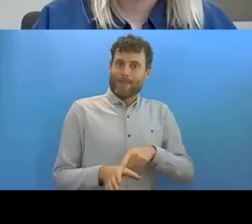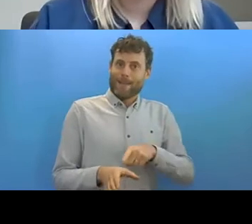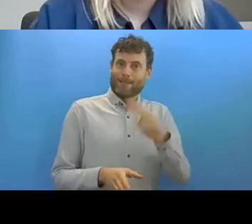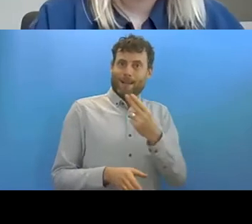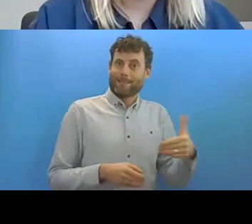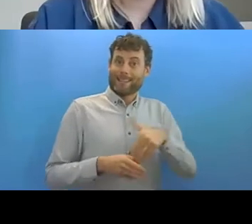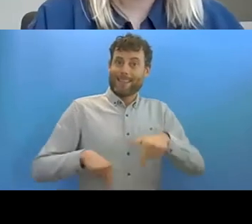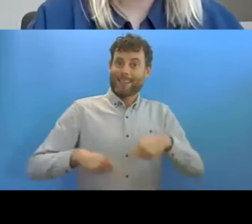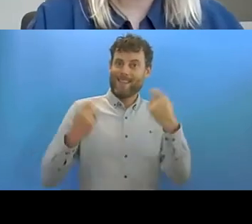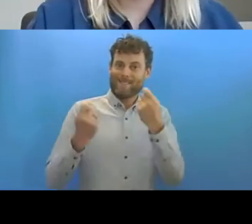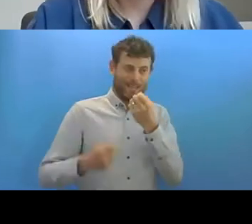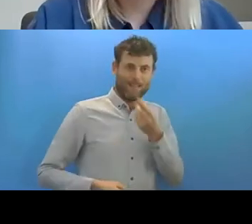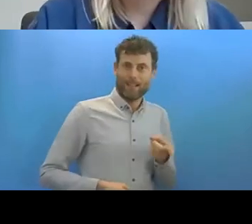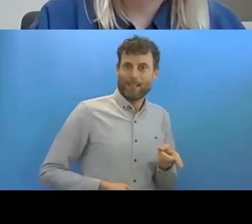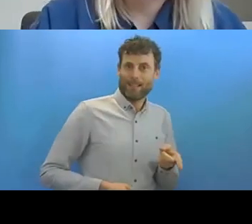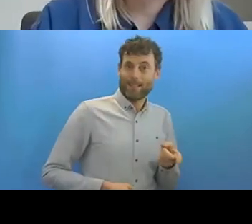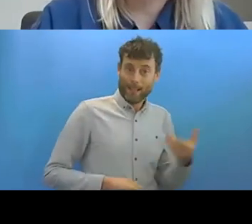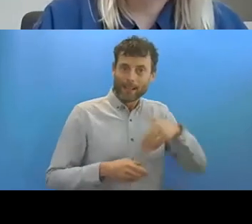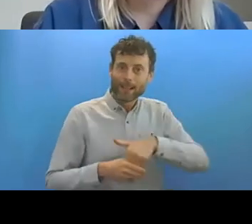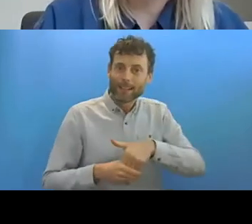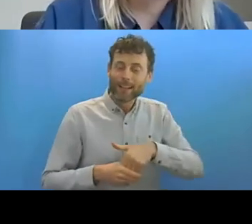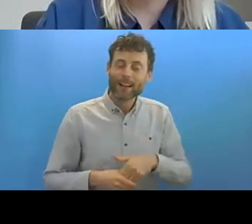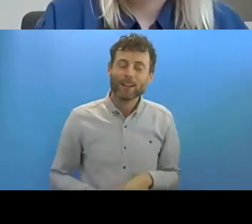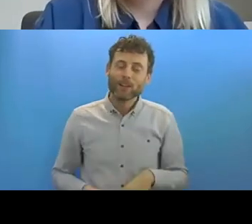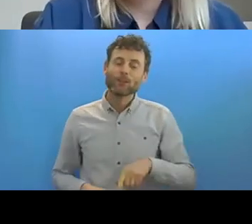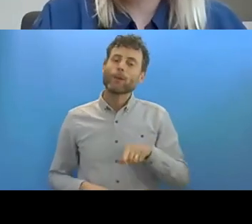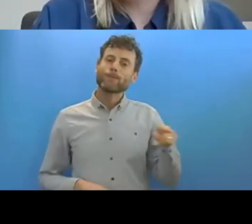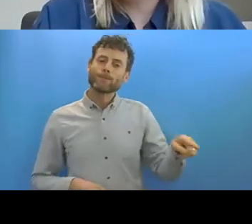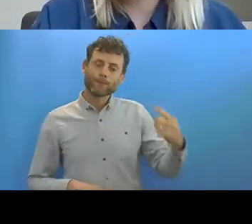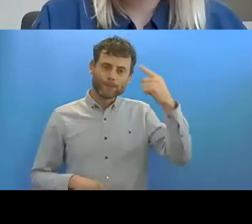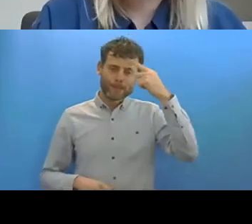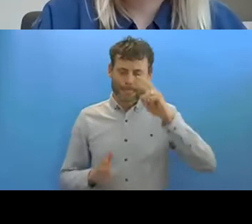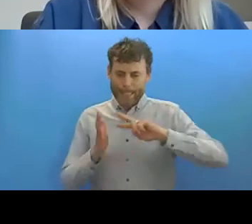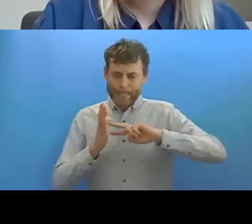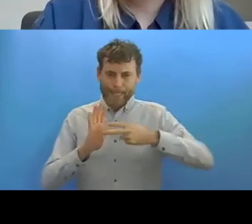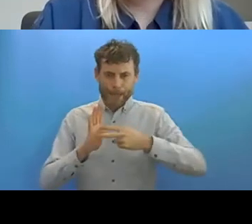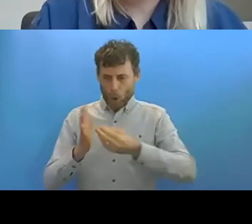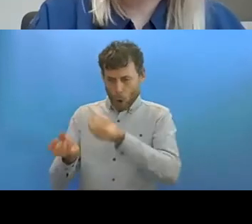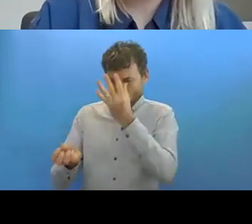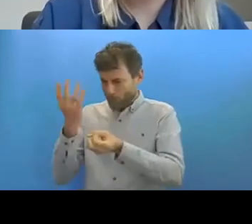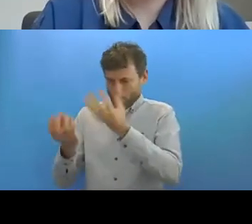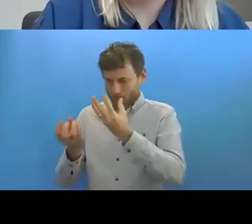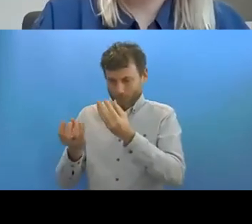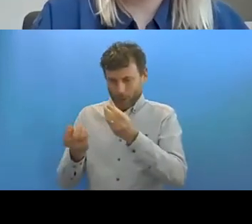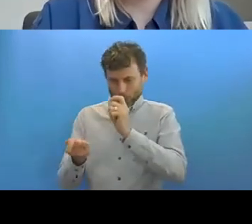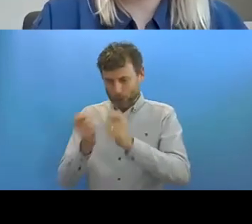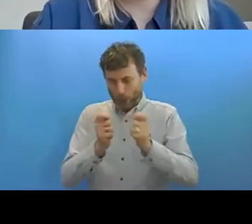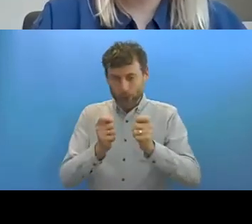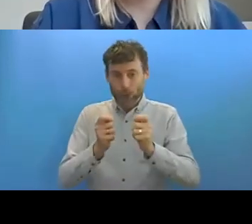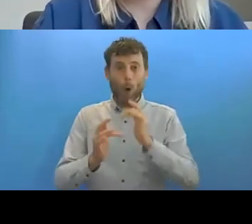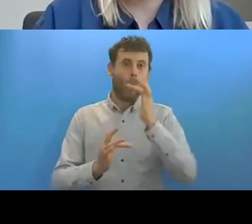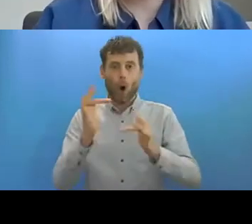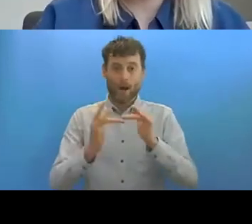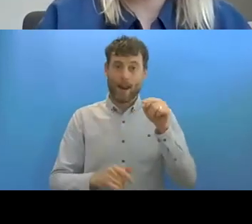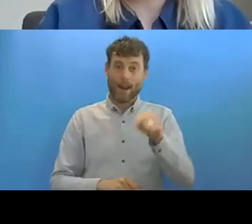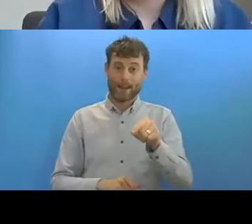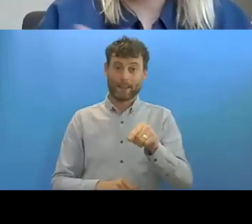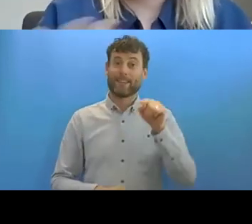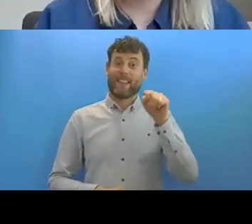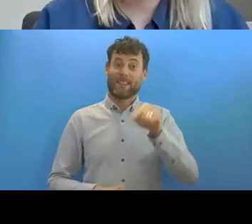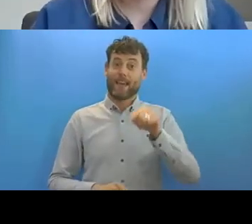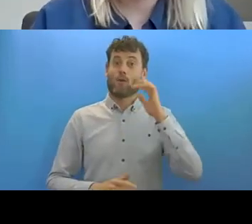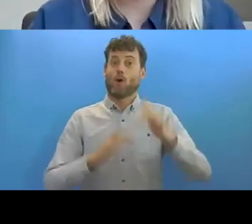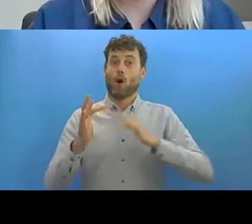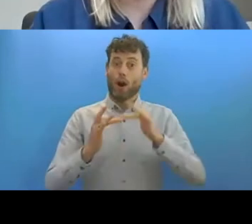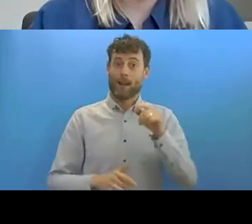artists, she is a 12 year-old girl, that's our youngest artist in the festival which is fantastic and because they have had to develop that work and change it,